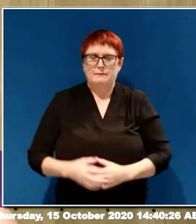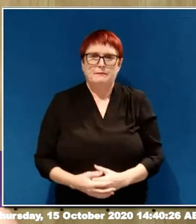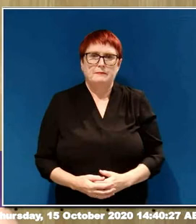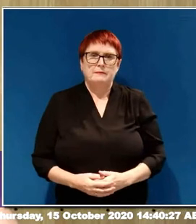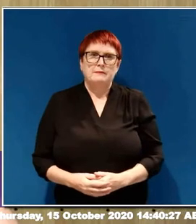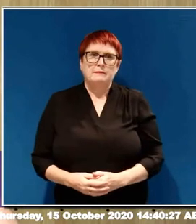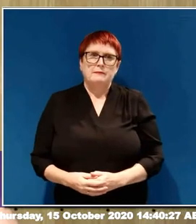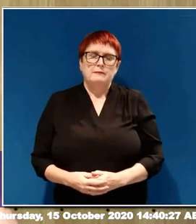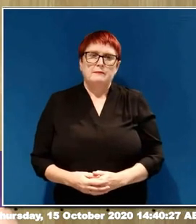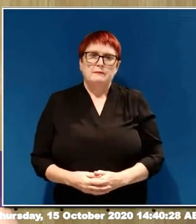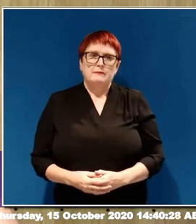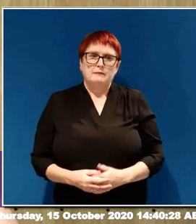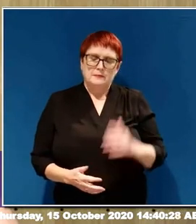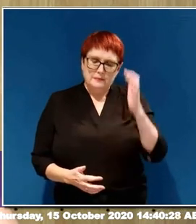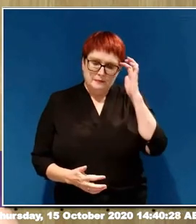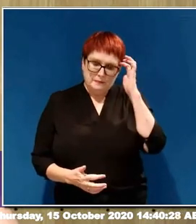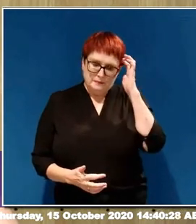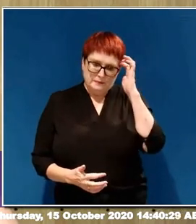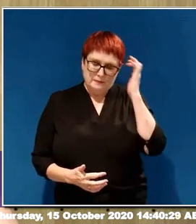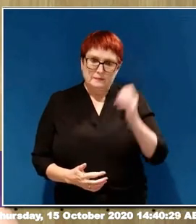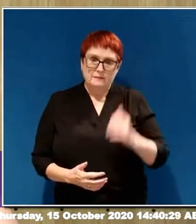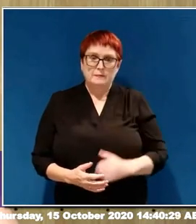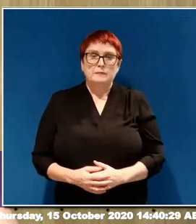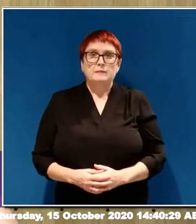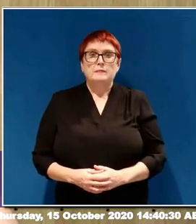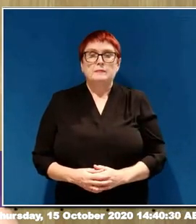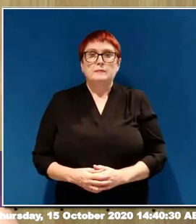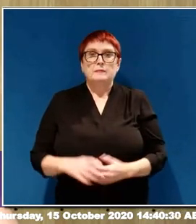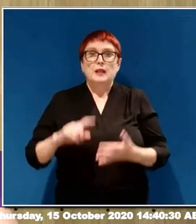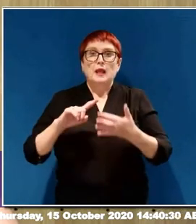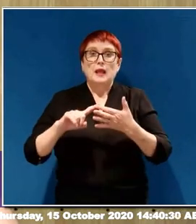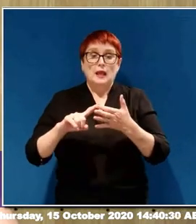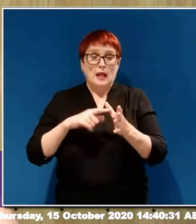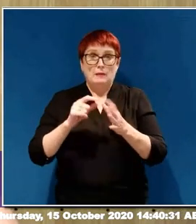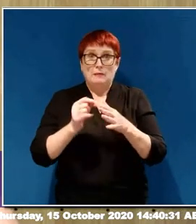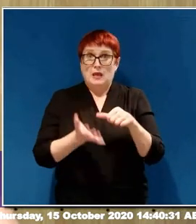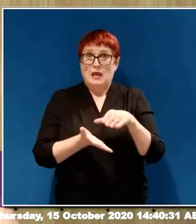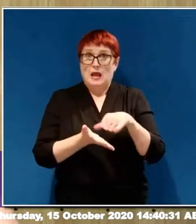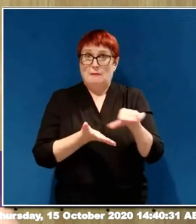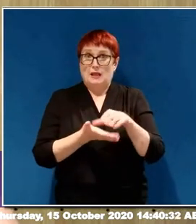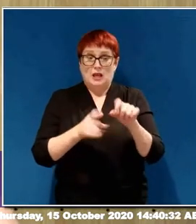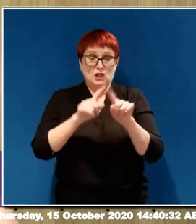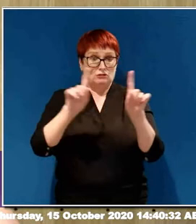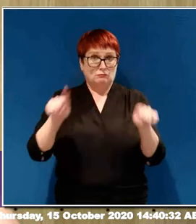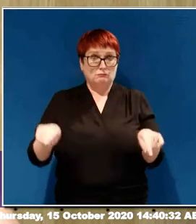The EAP application was complete, in your experience, or near completed with